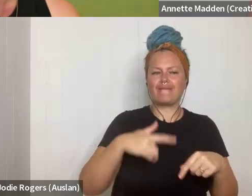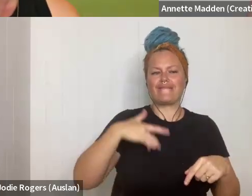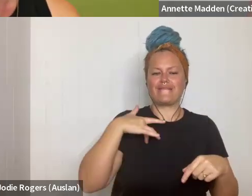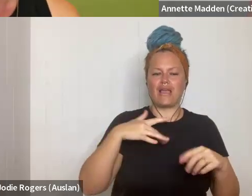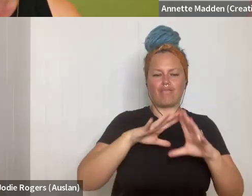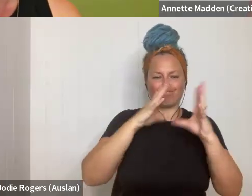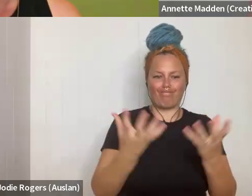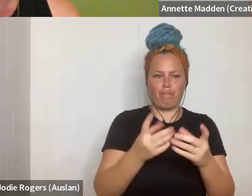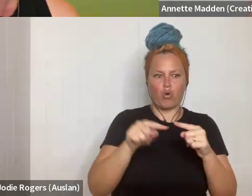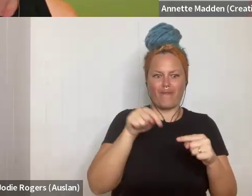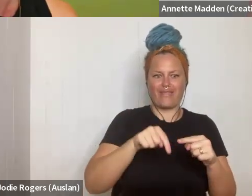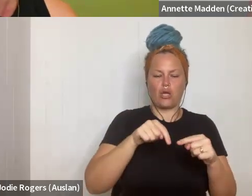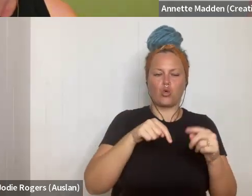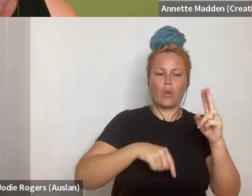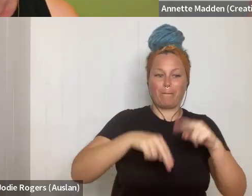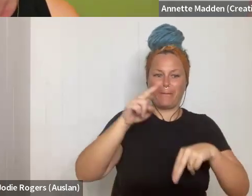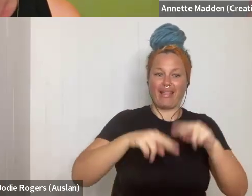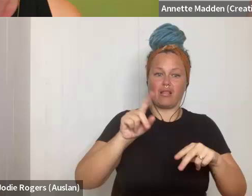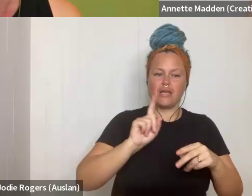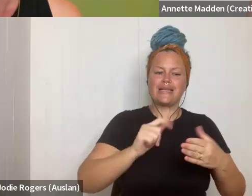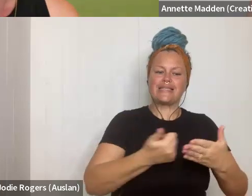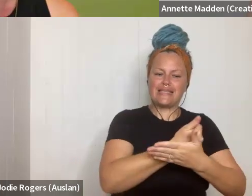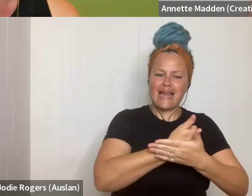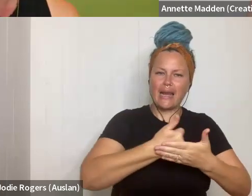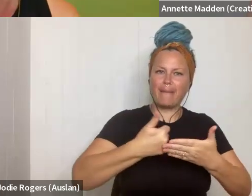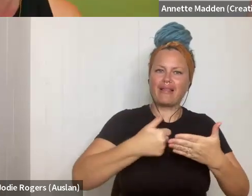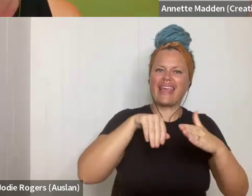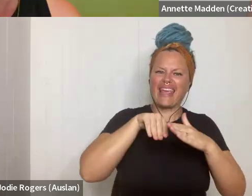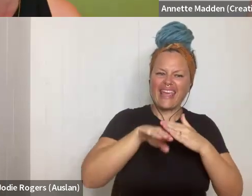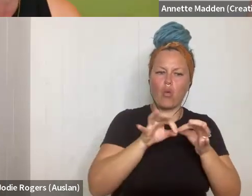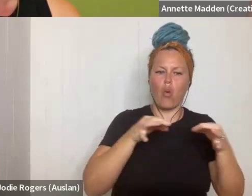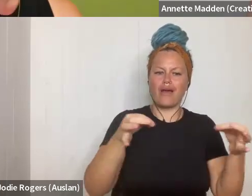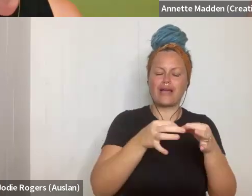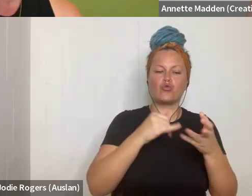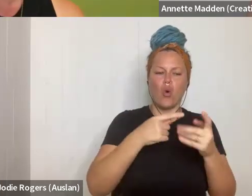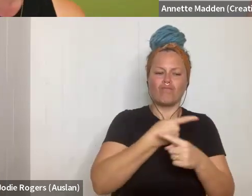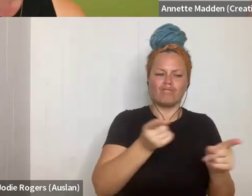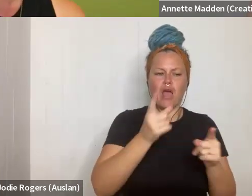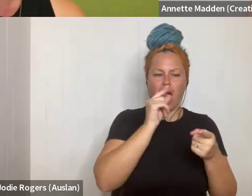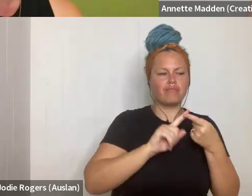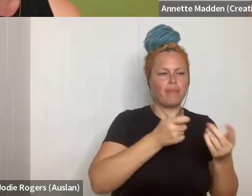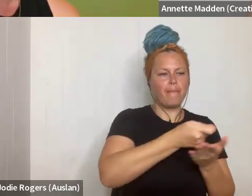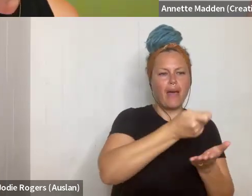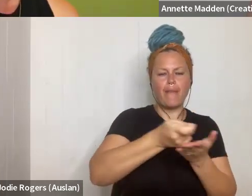There may be some programming costs there , but we expect that the